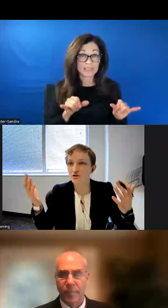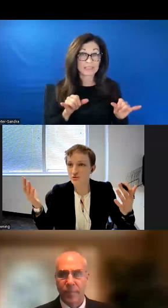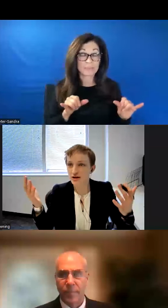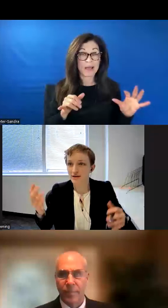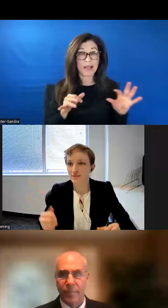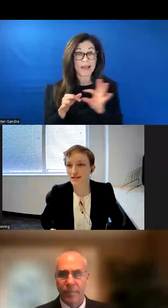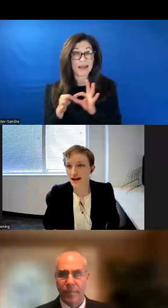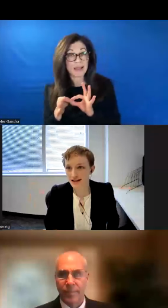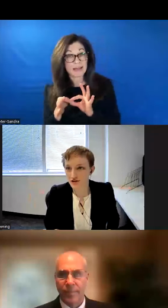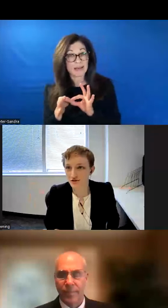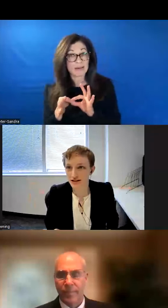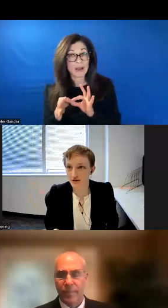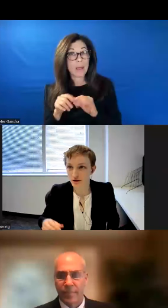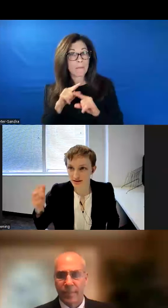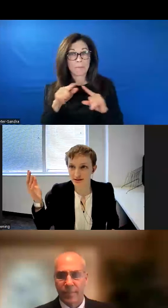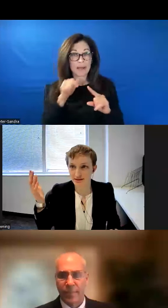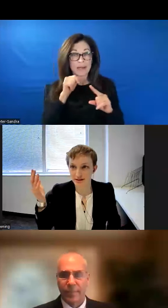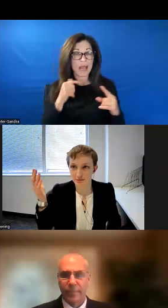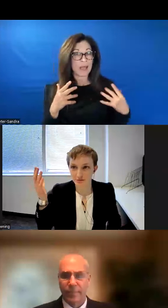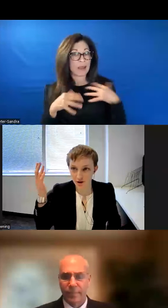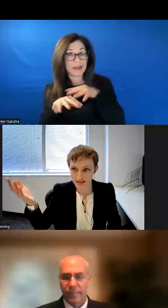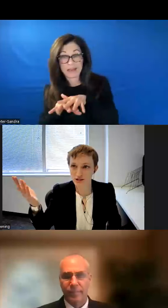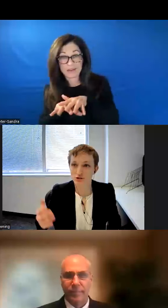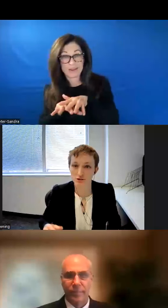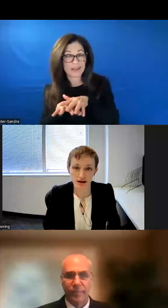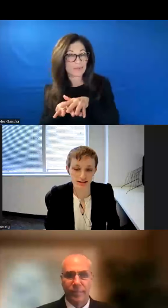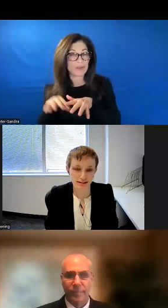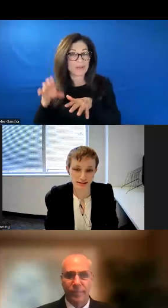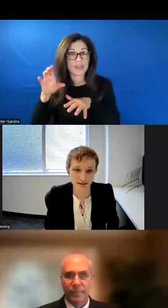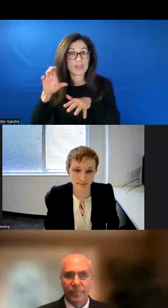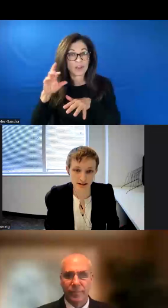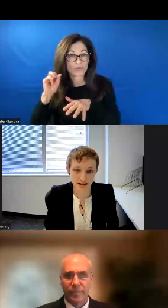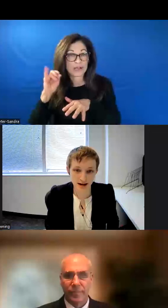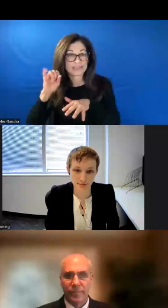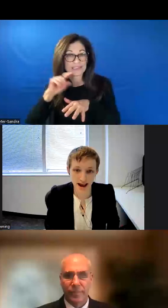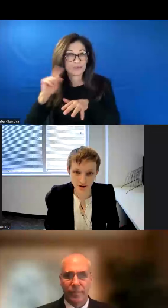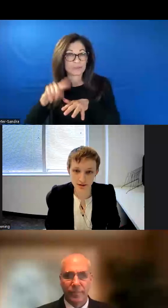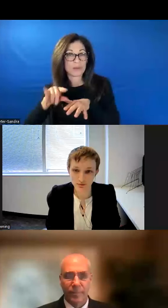TO, BUT NOT INTEGRATED WITH THE CRISIS RESPONSE SYSTEM AND HOW DO